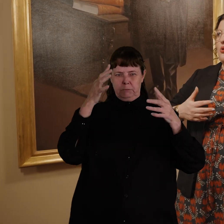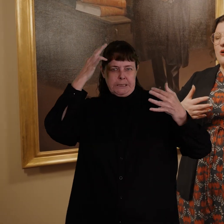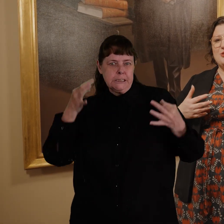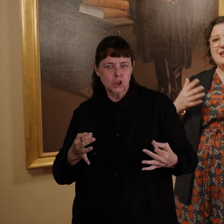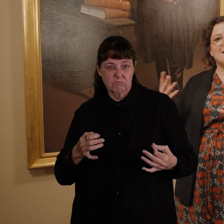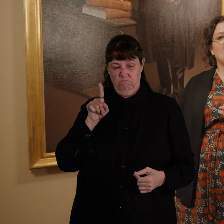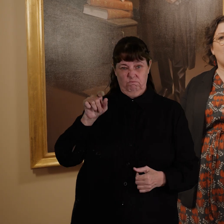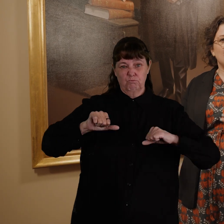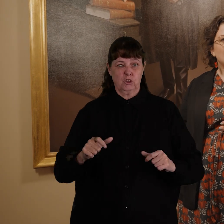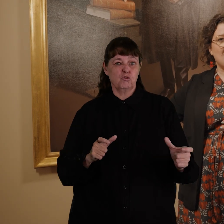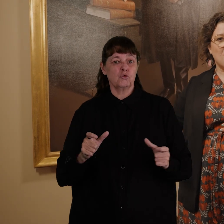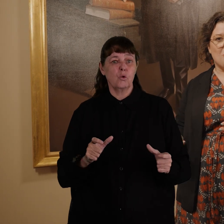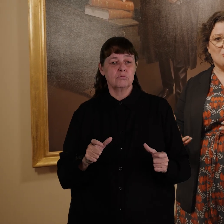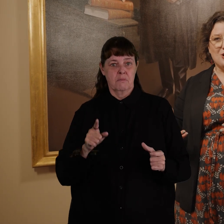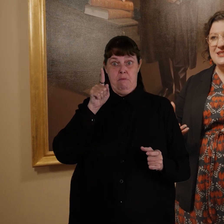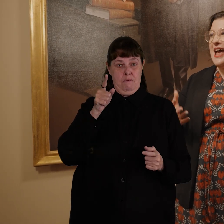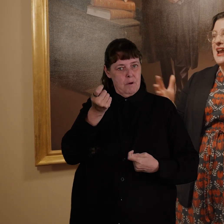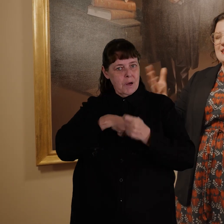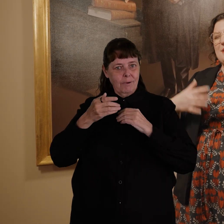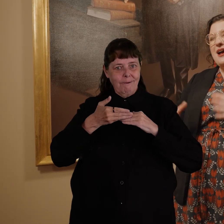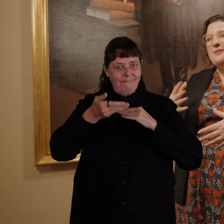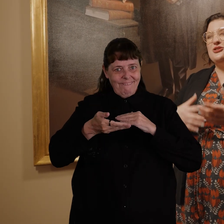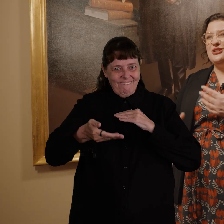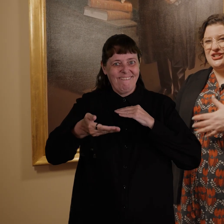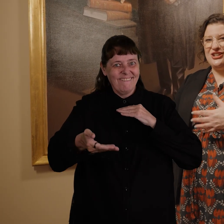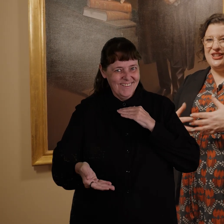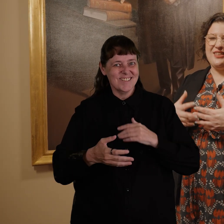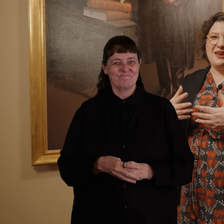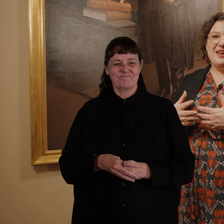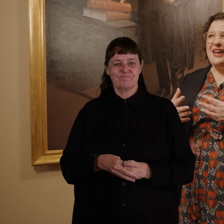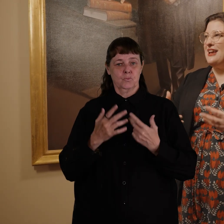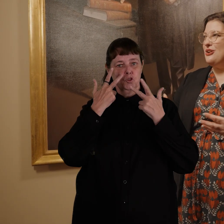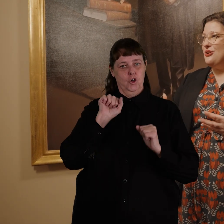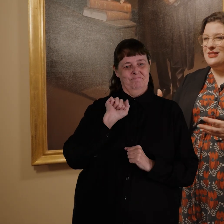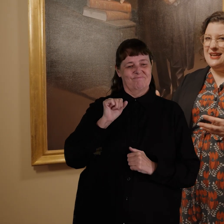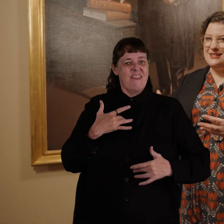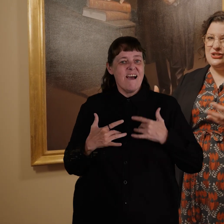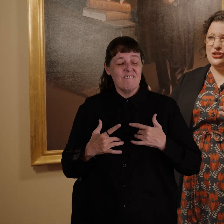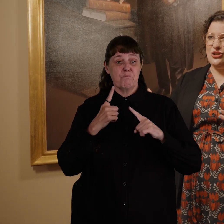or objects to go into their portraits. It's become a tradition that they include these to